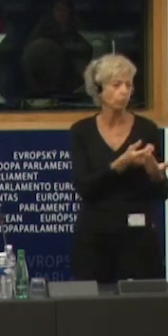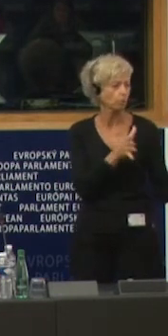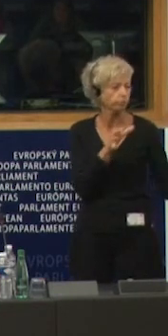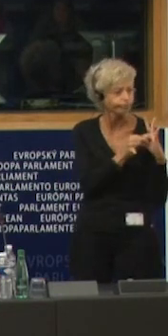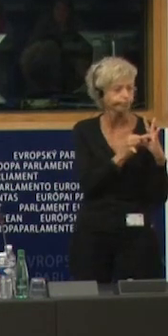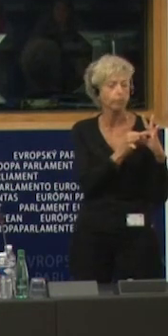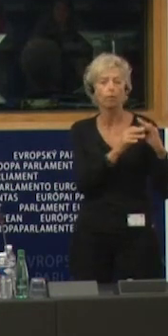there are 3 levels. All go through level 1. This is an opportunity to get to know eachother.